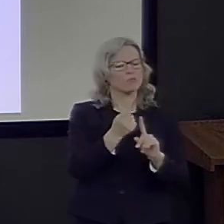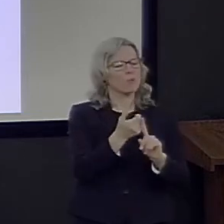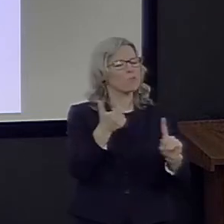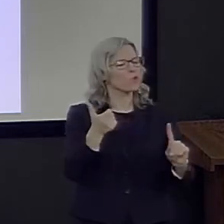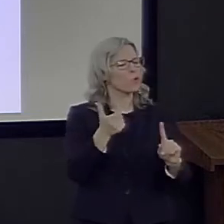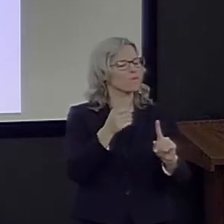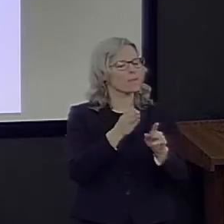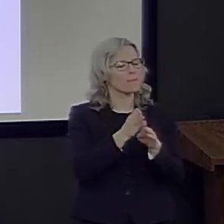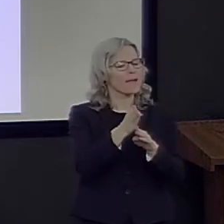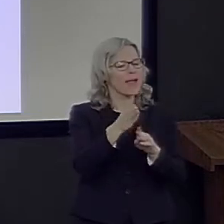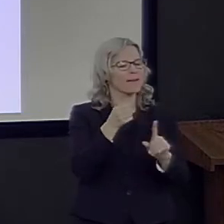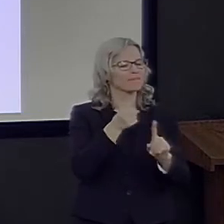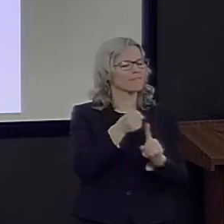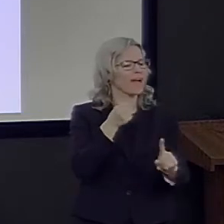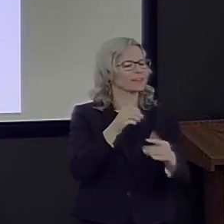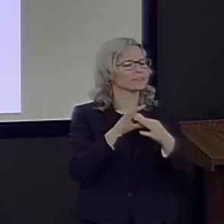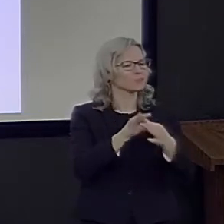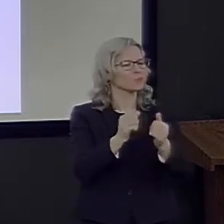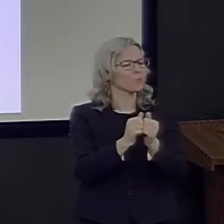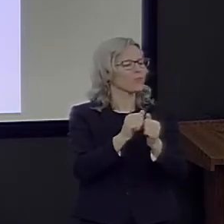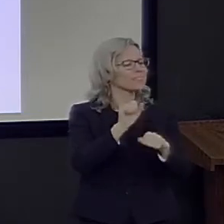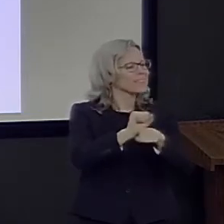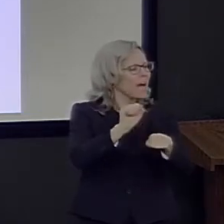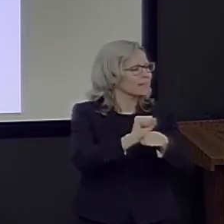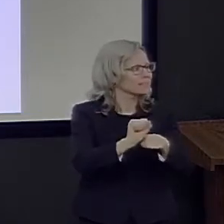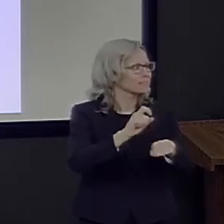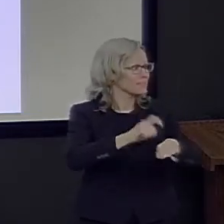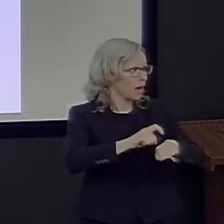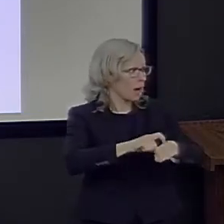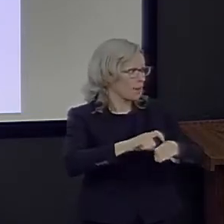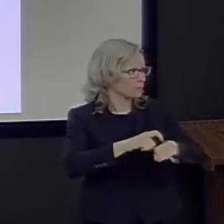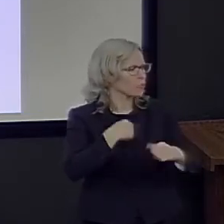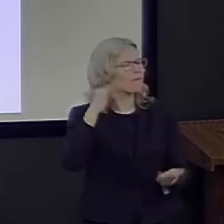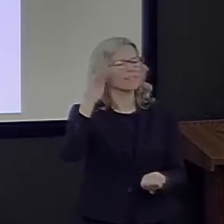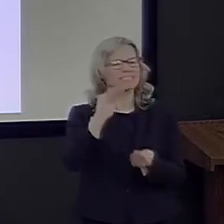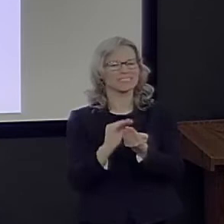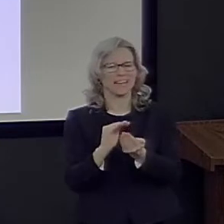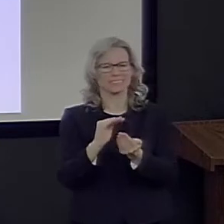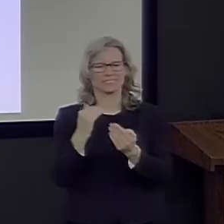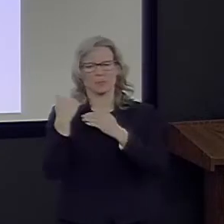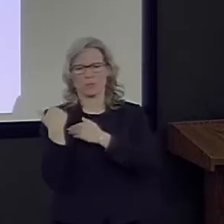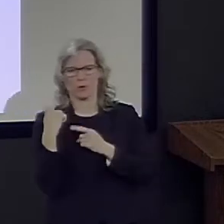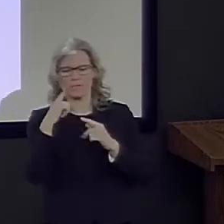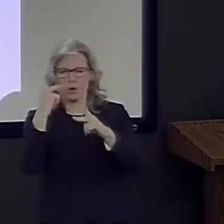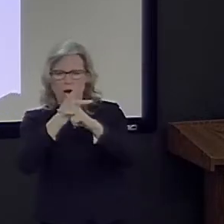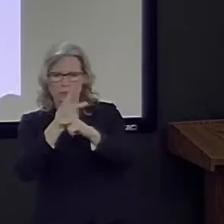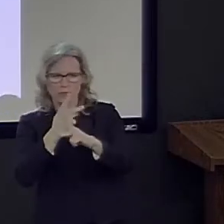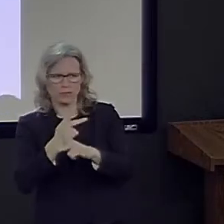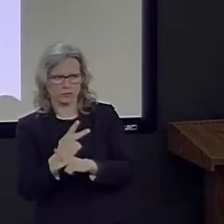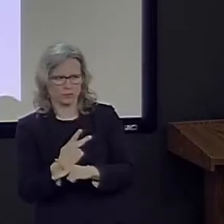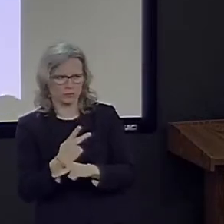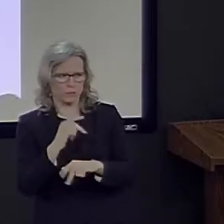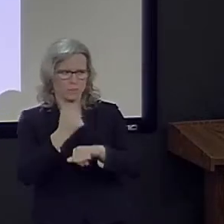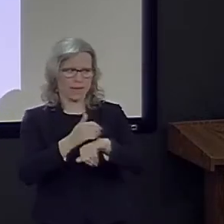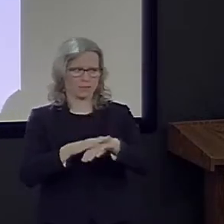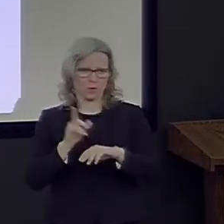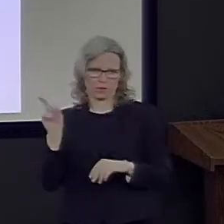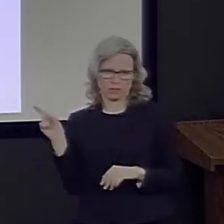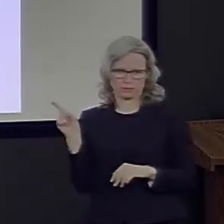so that I just have less computational burden here by doing this, and the computations are a lot more interpretable.